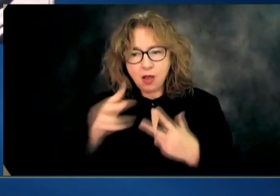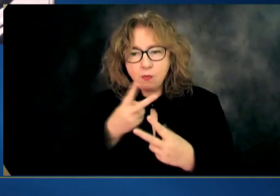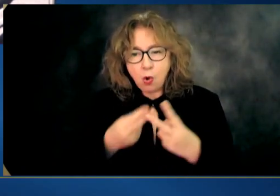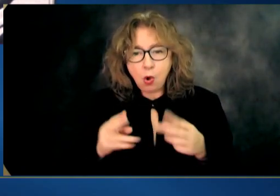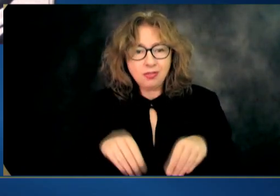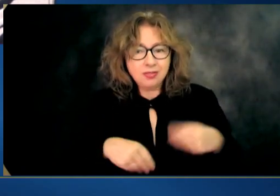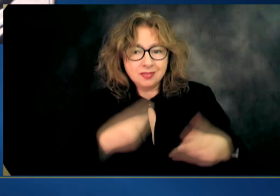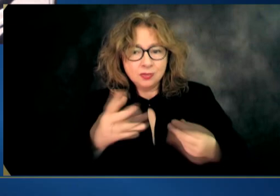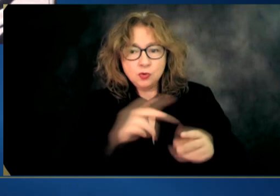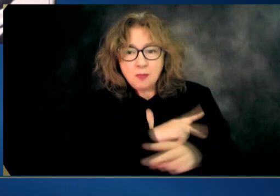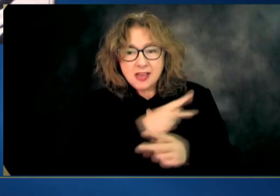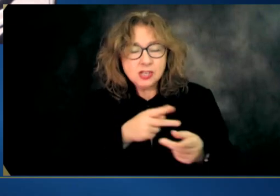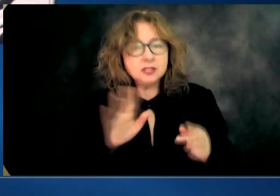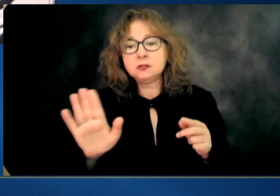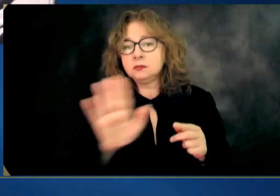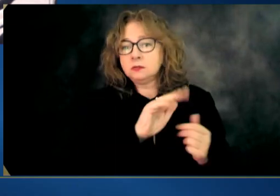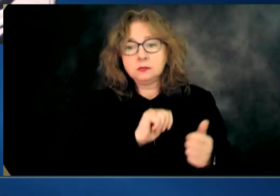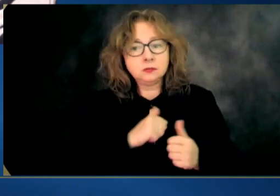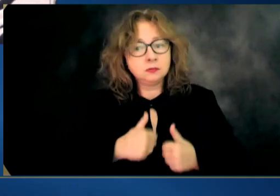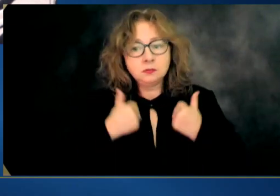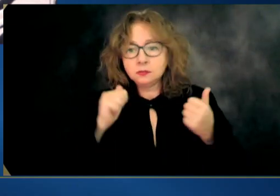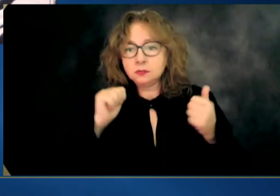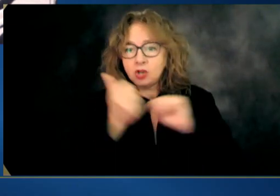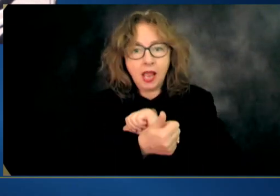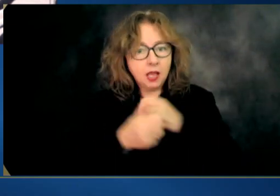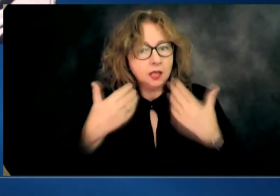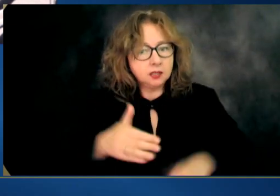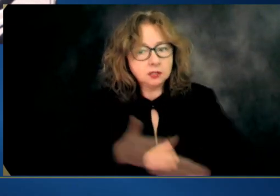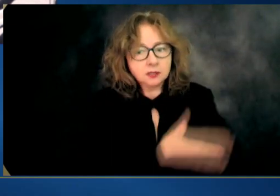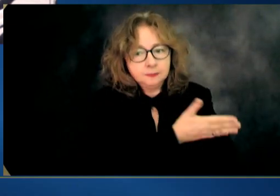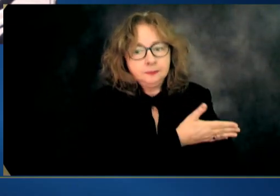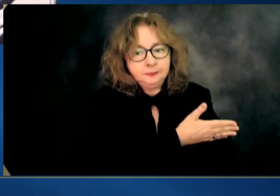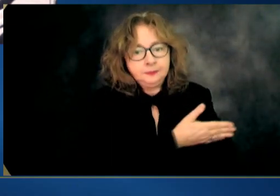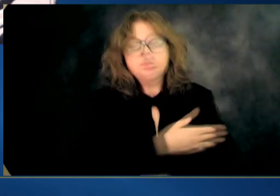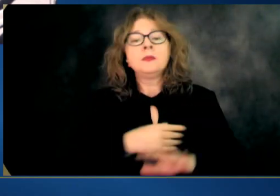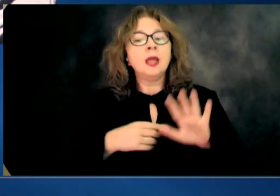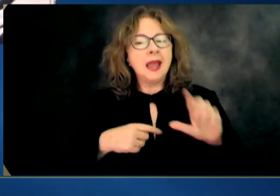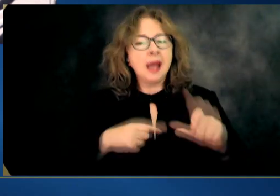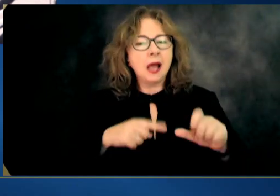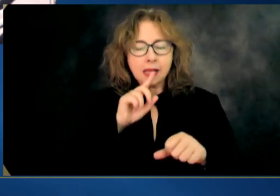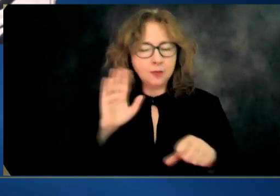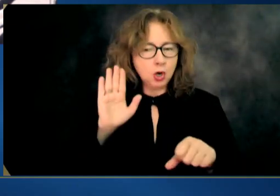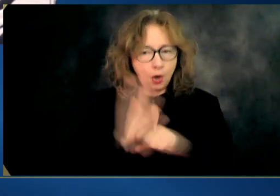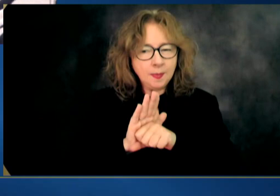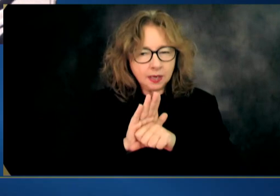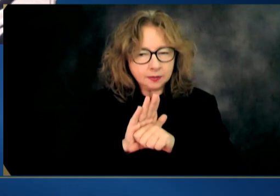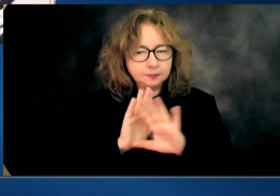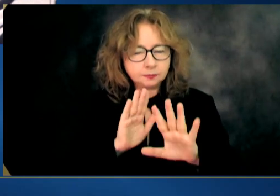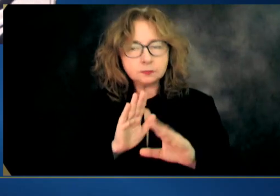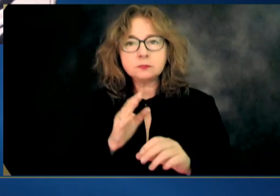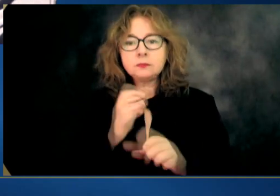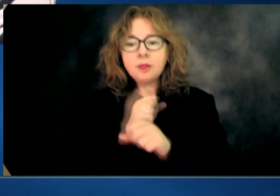to highlight at FDA that I am very committed to is making sure that we get therapies to patients